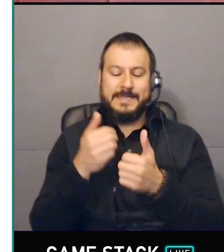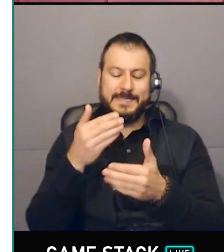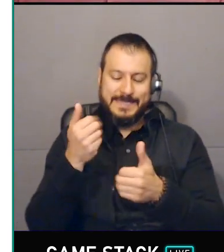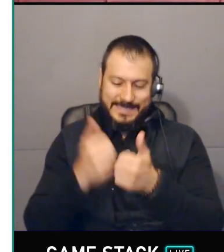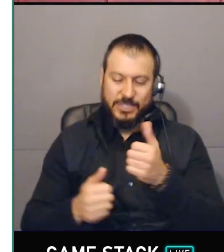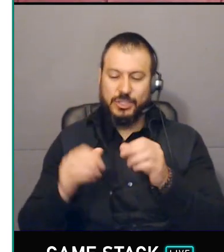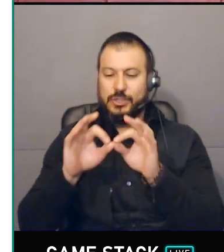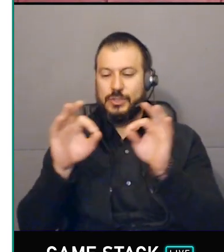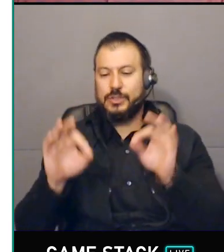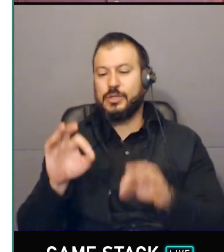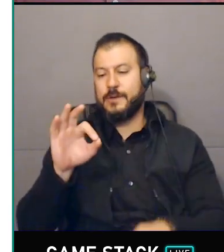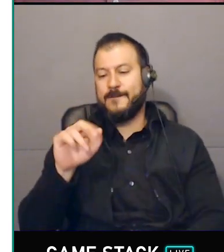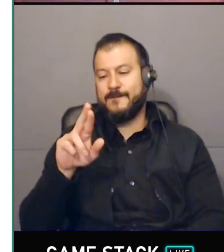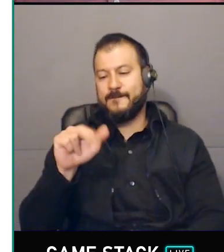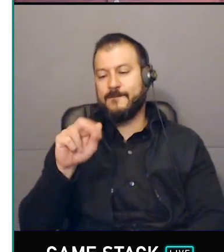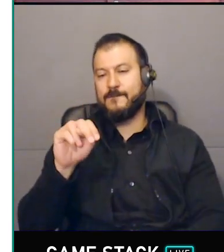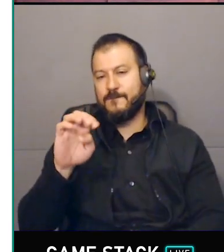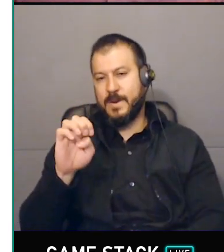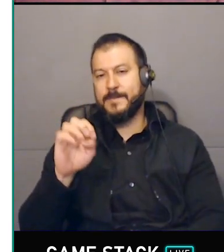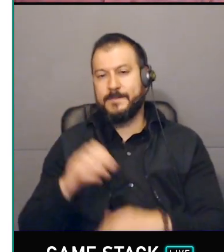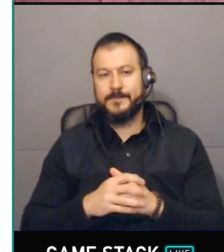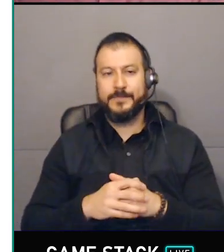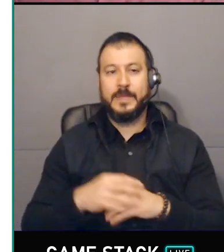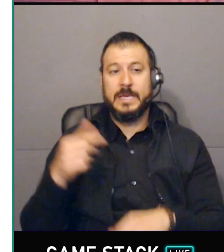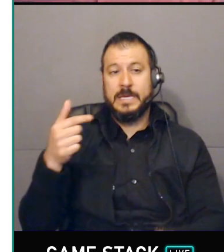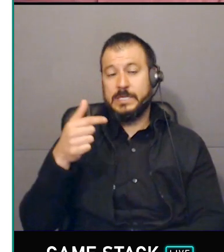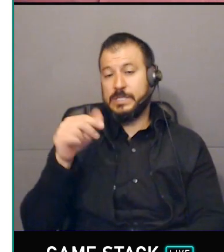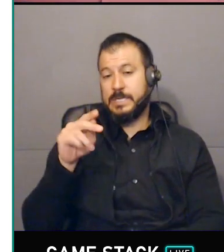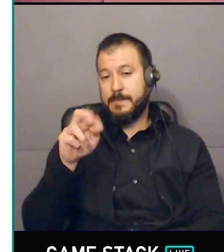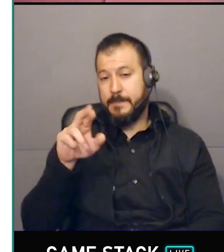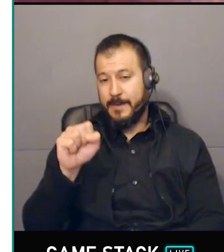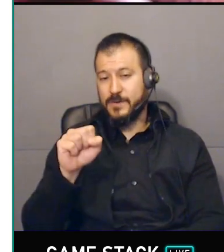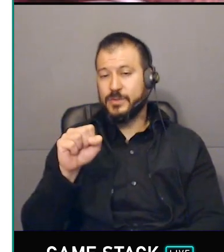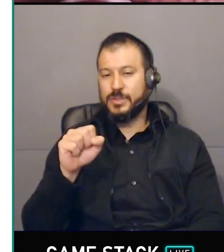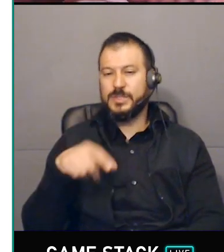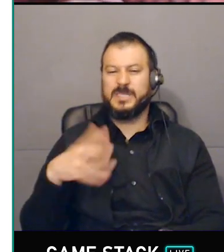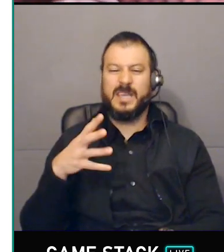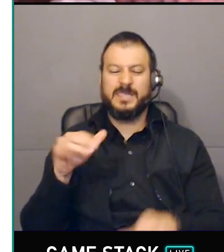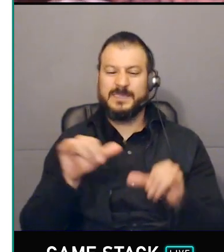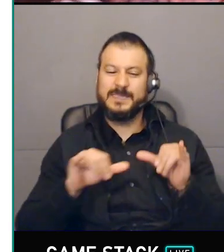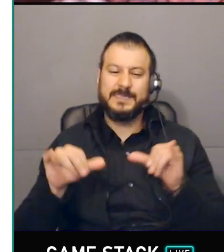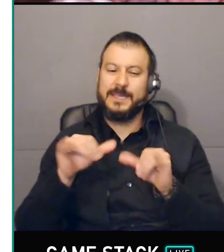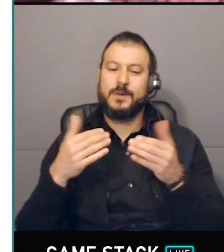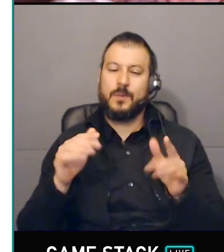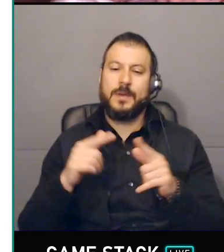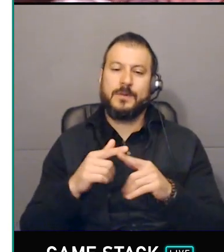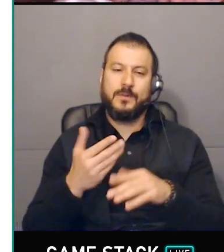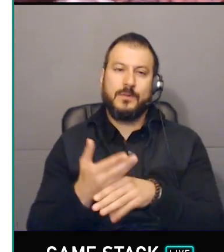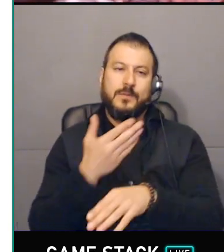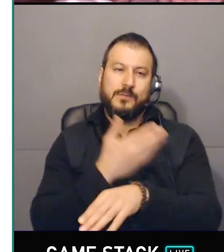frames. Now third, for G-buffers and reservoirs, there are sort of standard ways to improve the